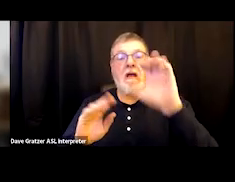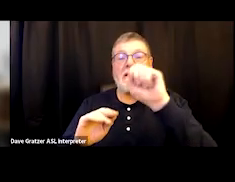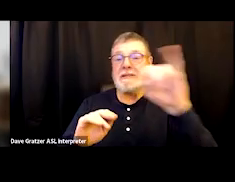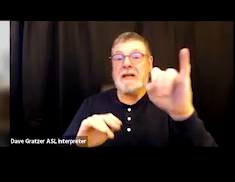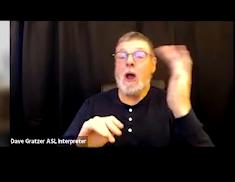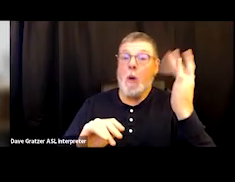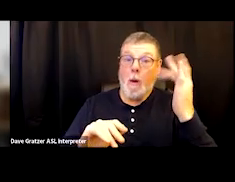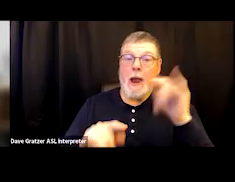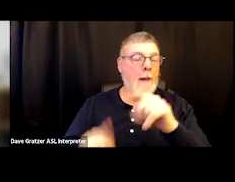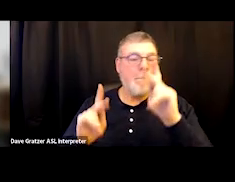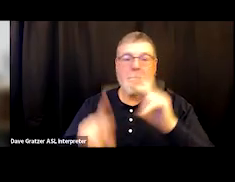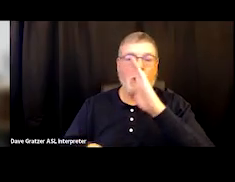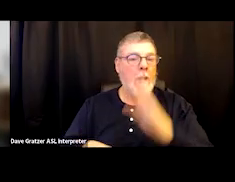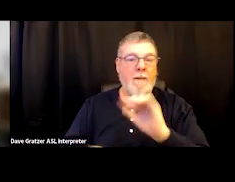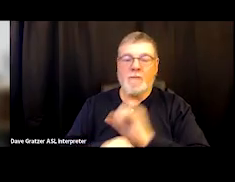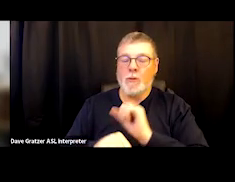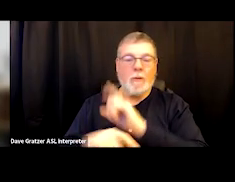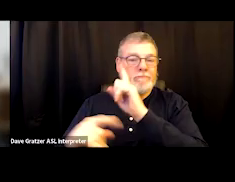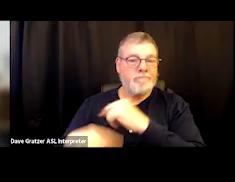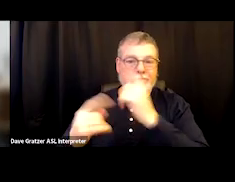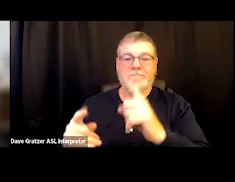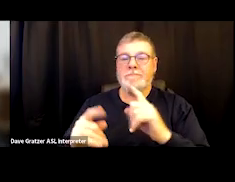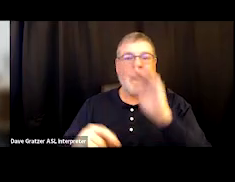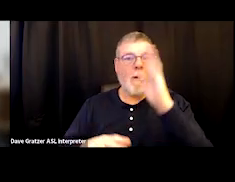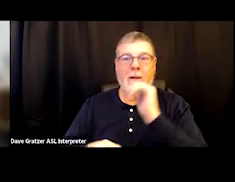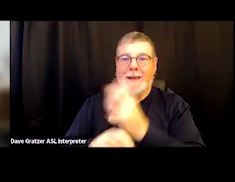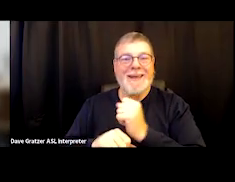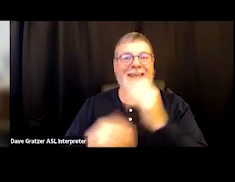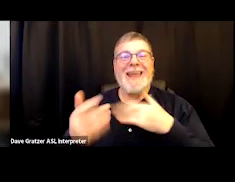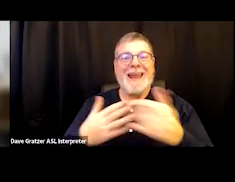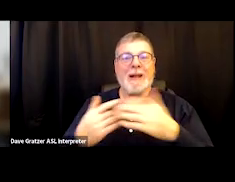because the person has never worked in... They're not gonna get SSDI anyway."